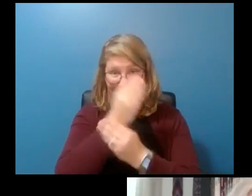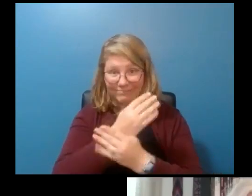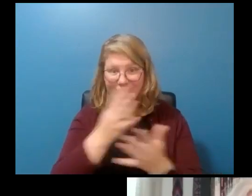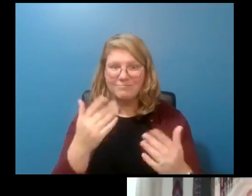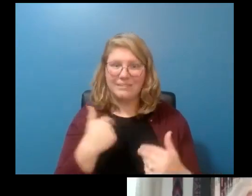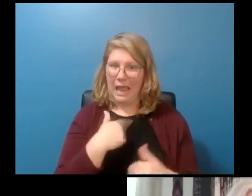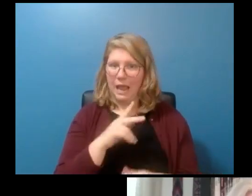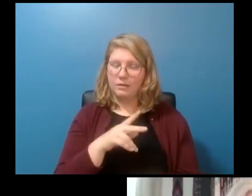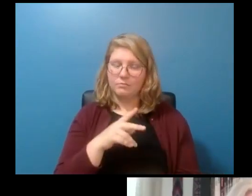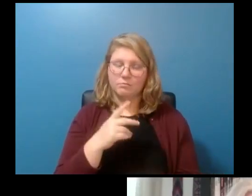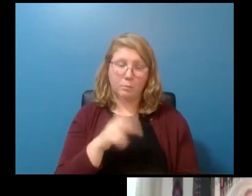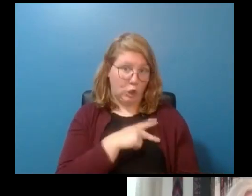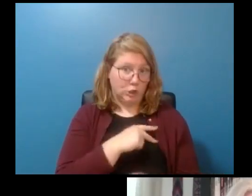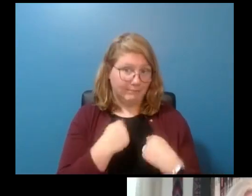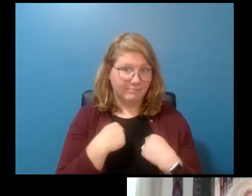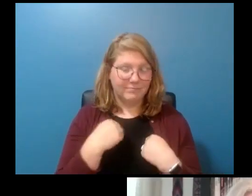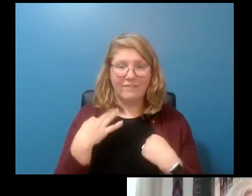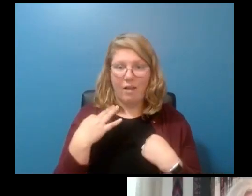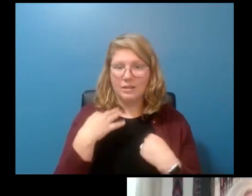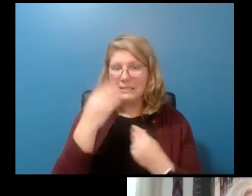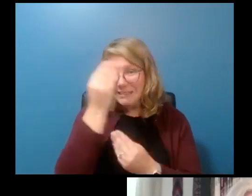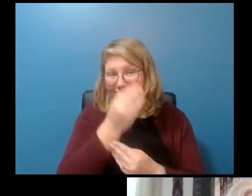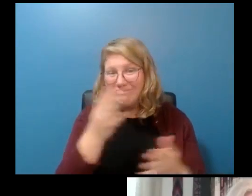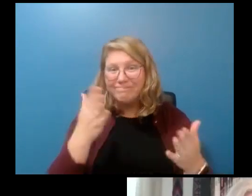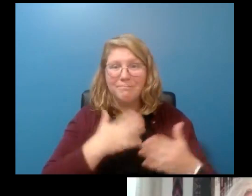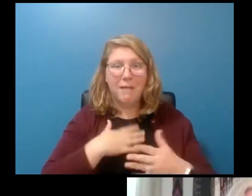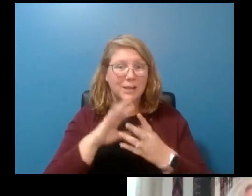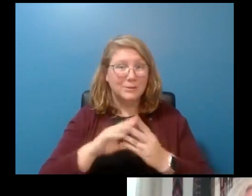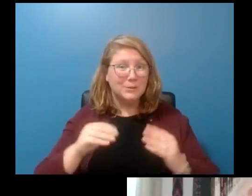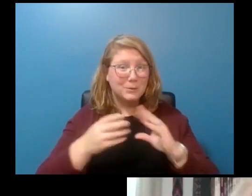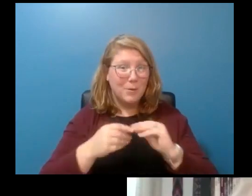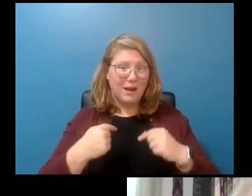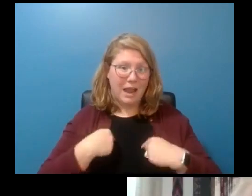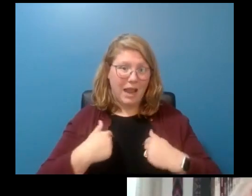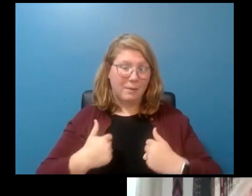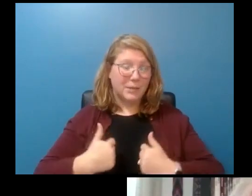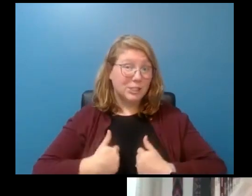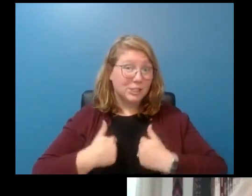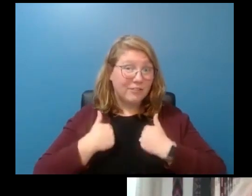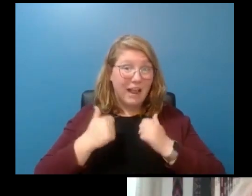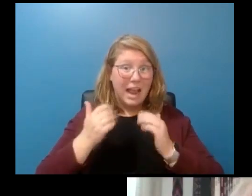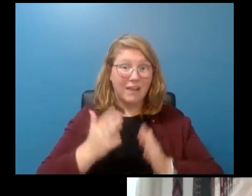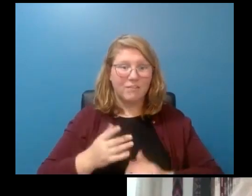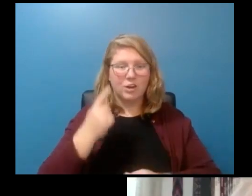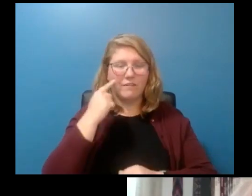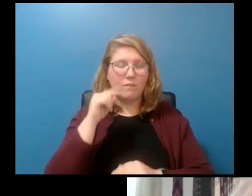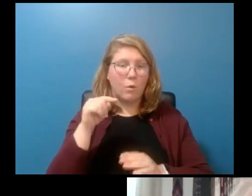teach what is called family-to-family class, a nationwide program, eight weeks.